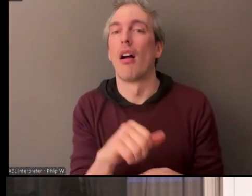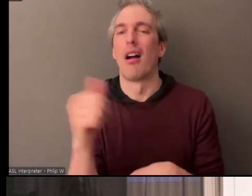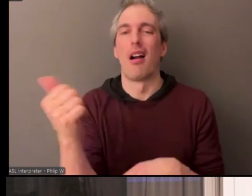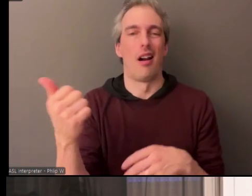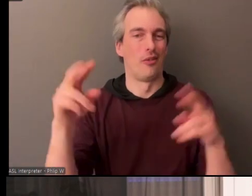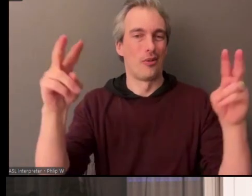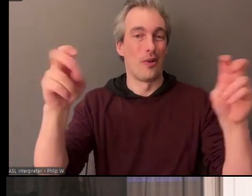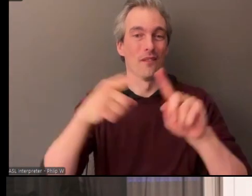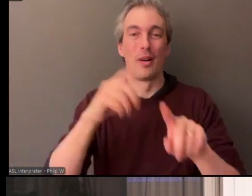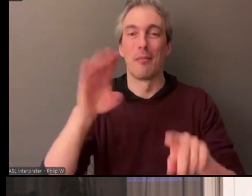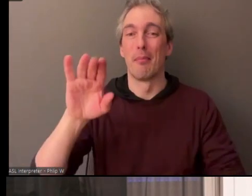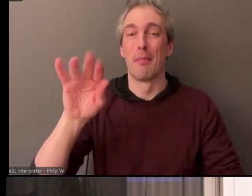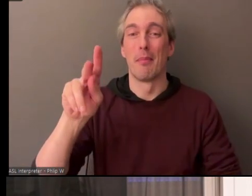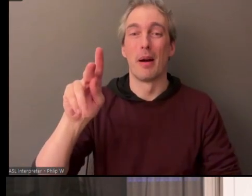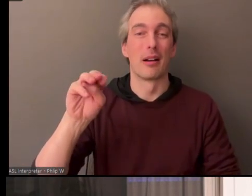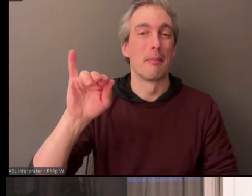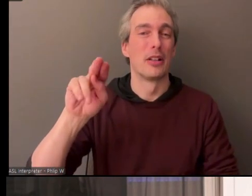Futurist, who was just years, decades ahead of his time.